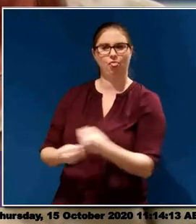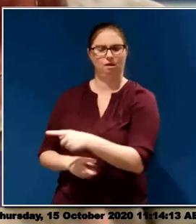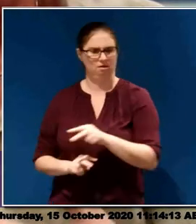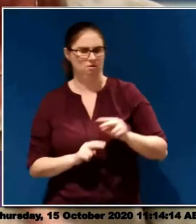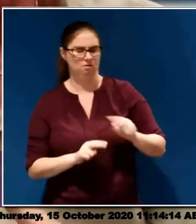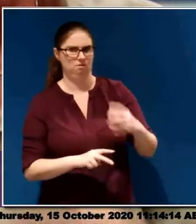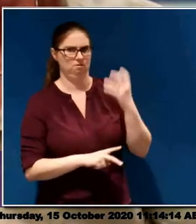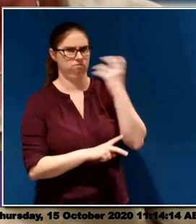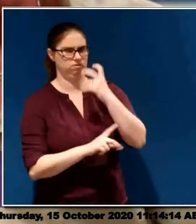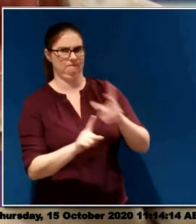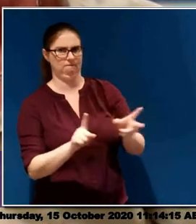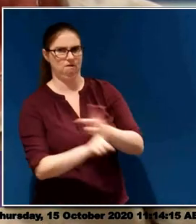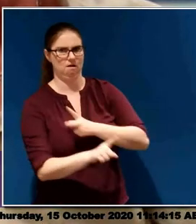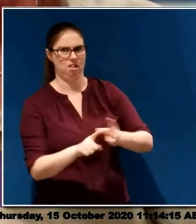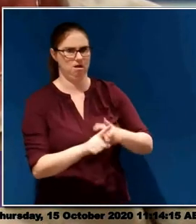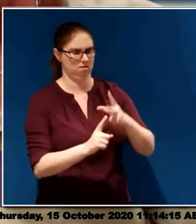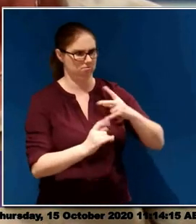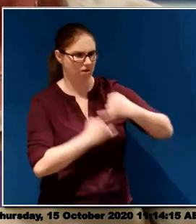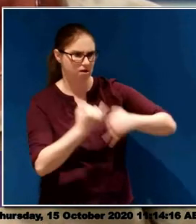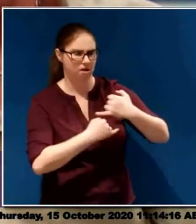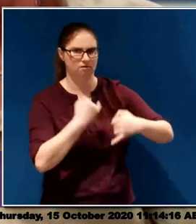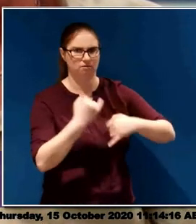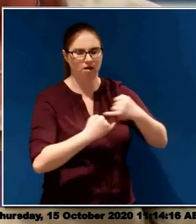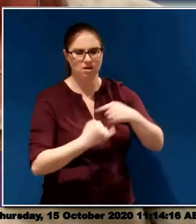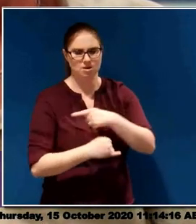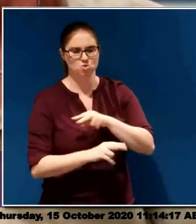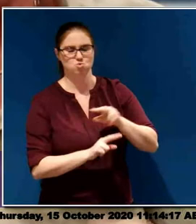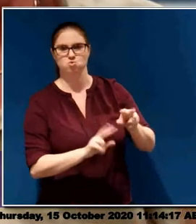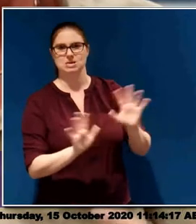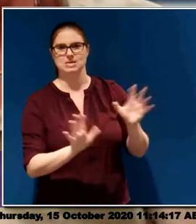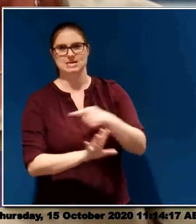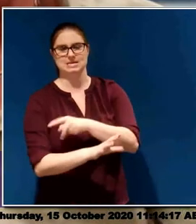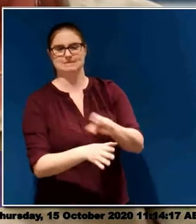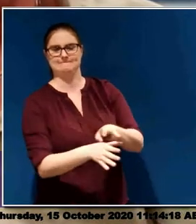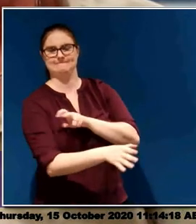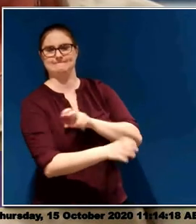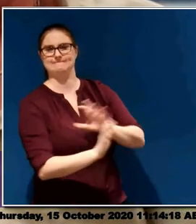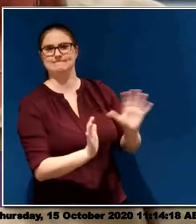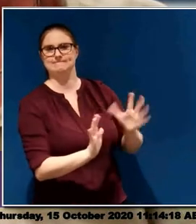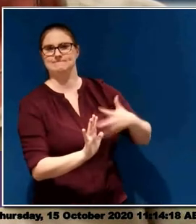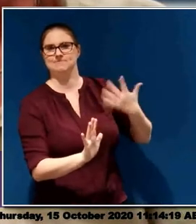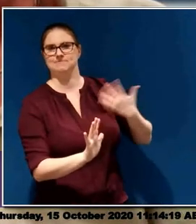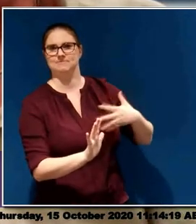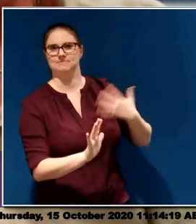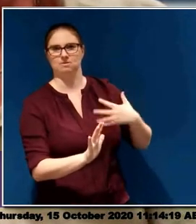He used to go down the road, and we'd pick him up down the road, about two blocks away.